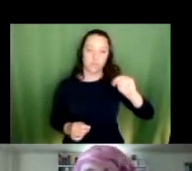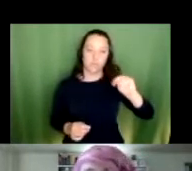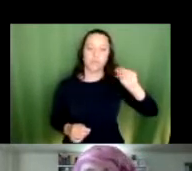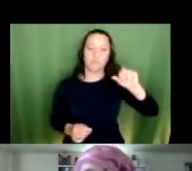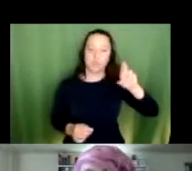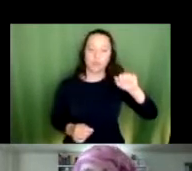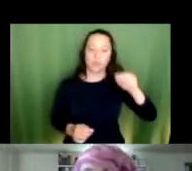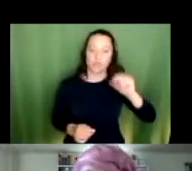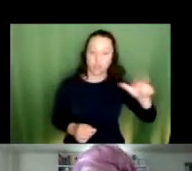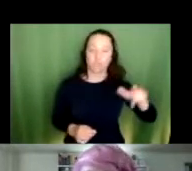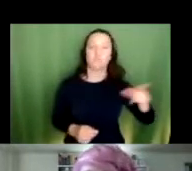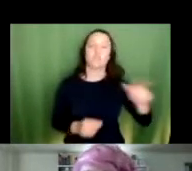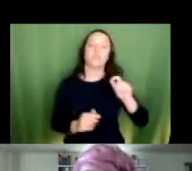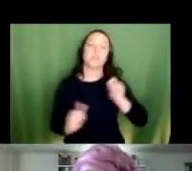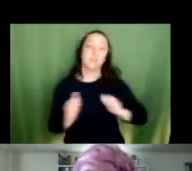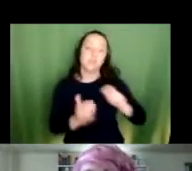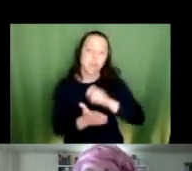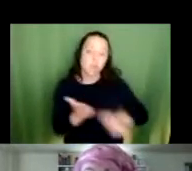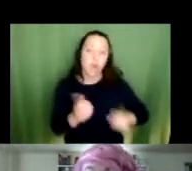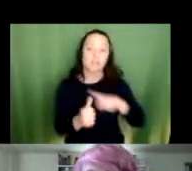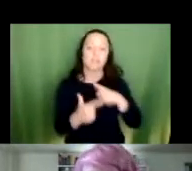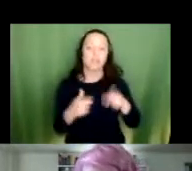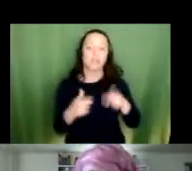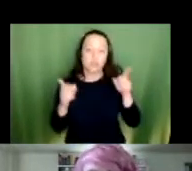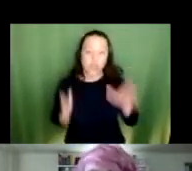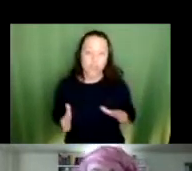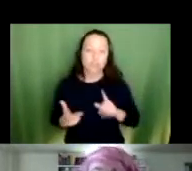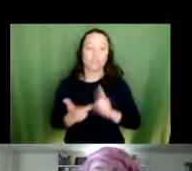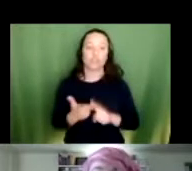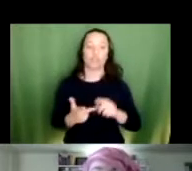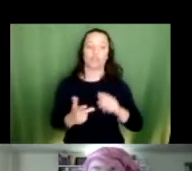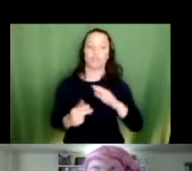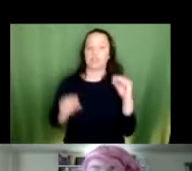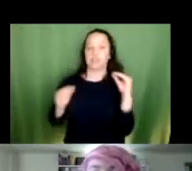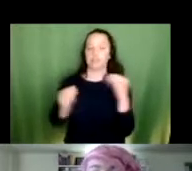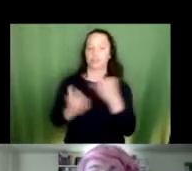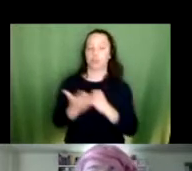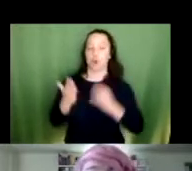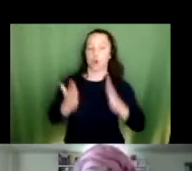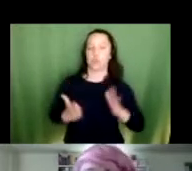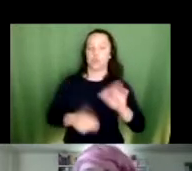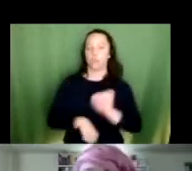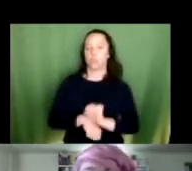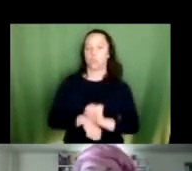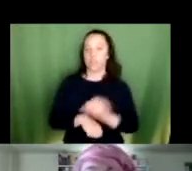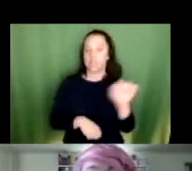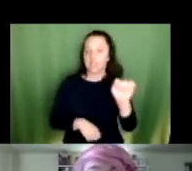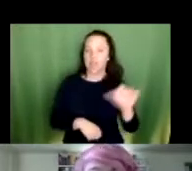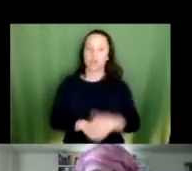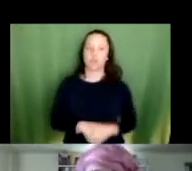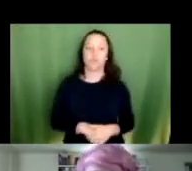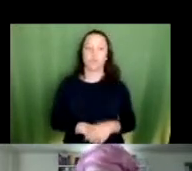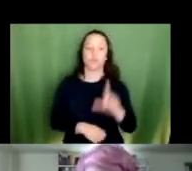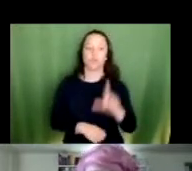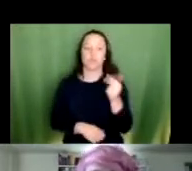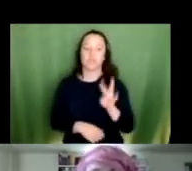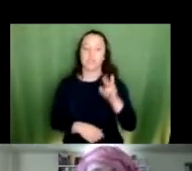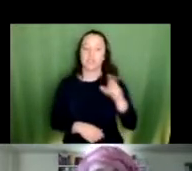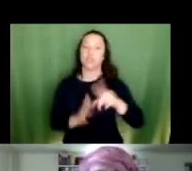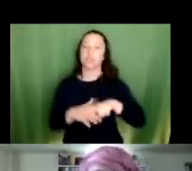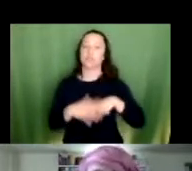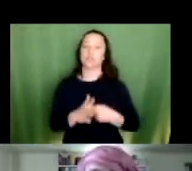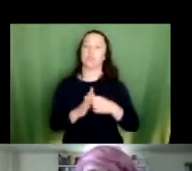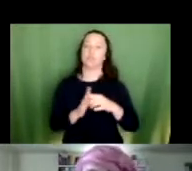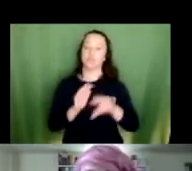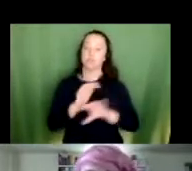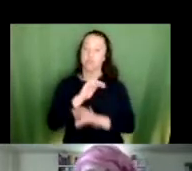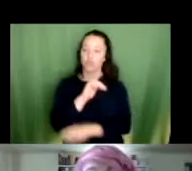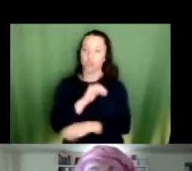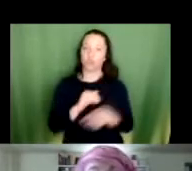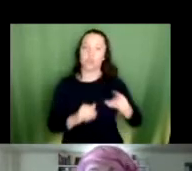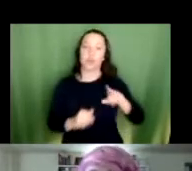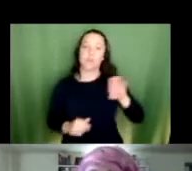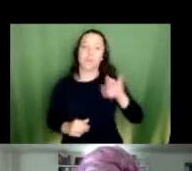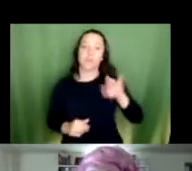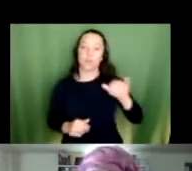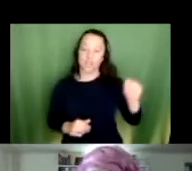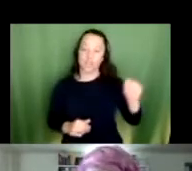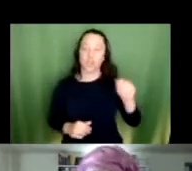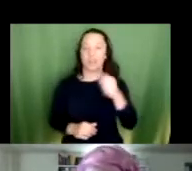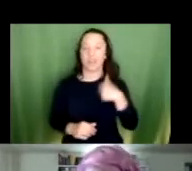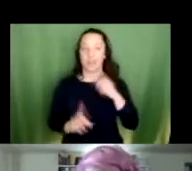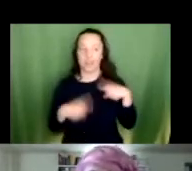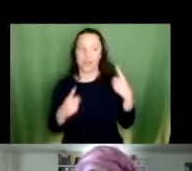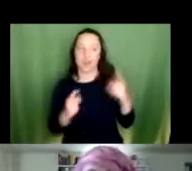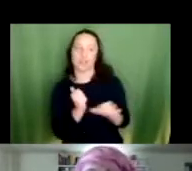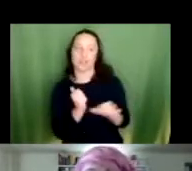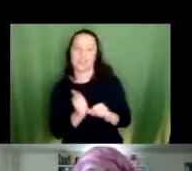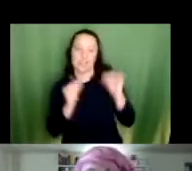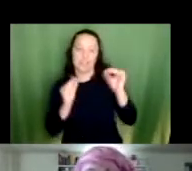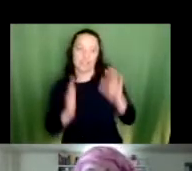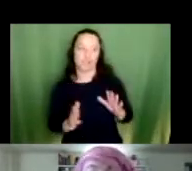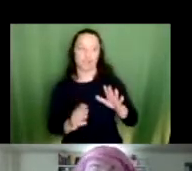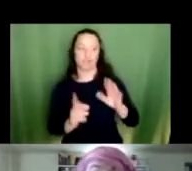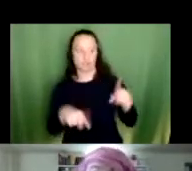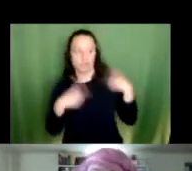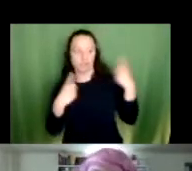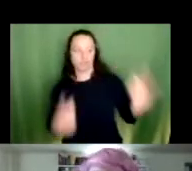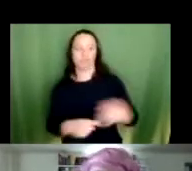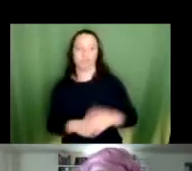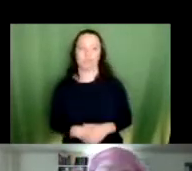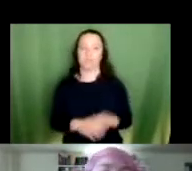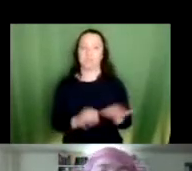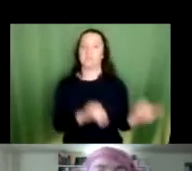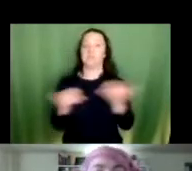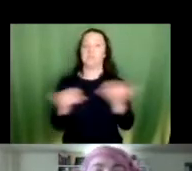and teaching playwright. In TOP,